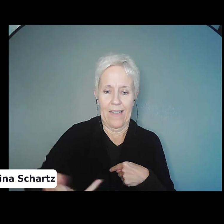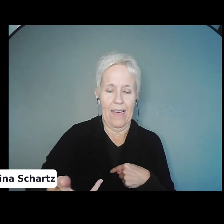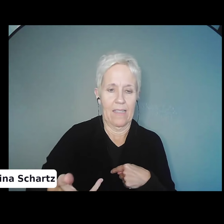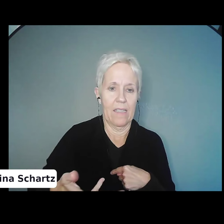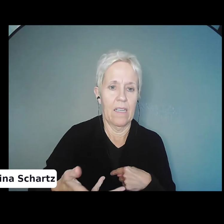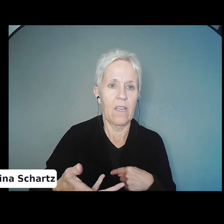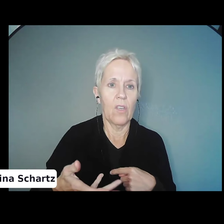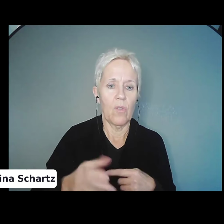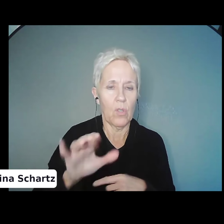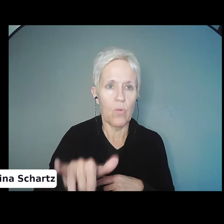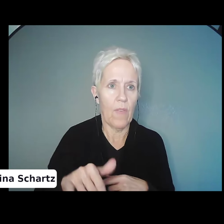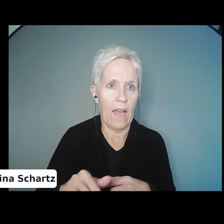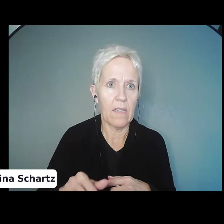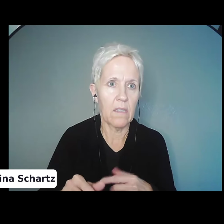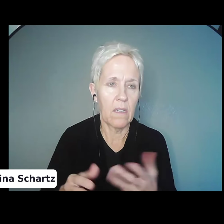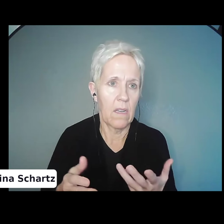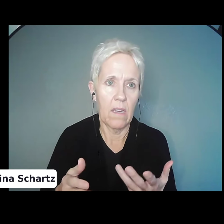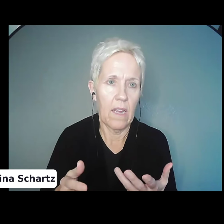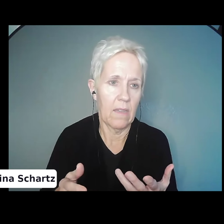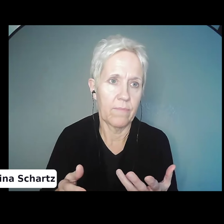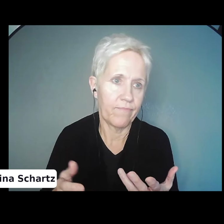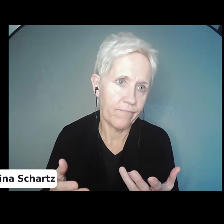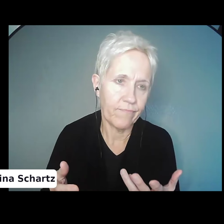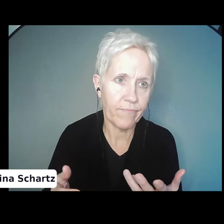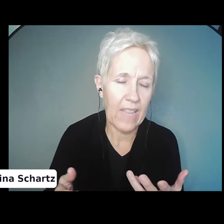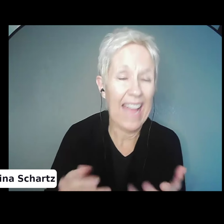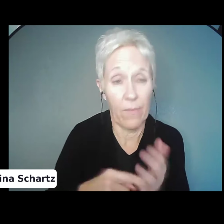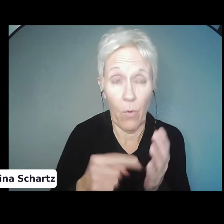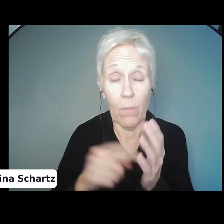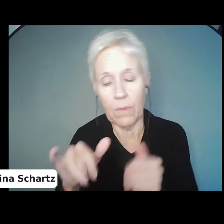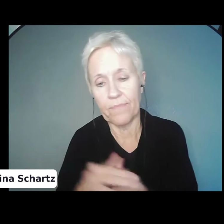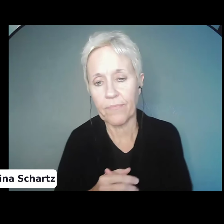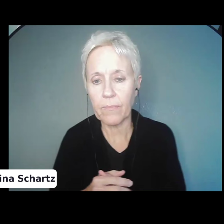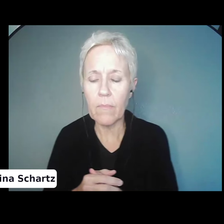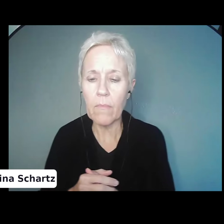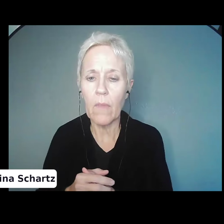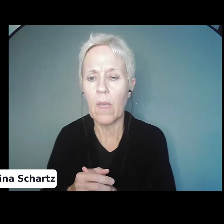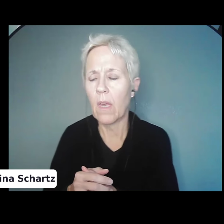There are several app and websites that will roll dice for you allow you to choose the type of dice even. Daniel: I saw hi ho cherry O